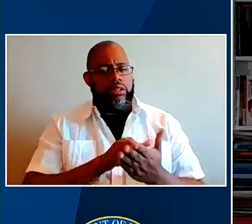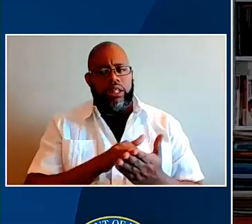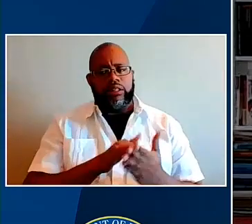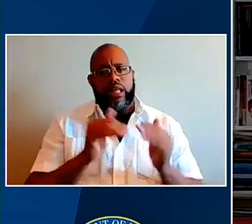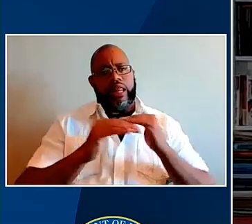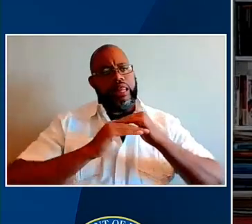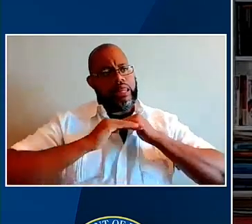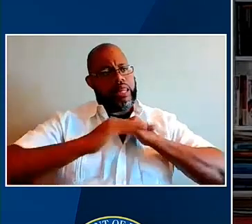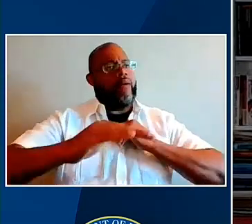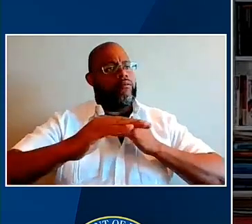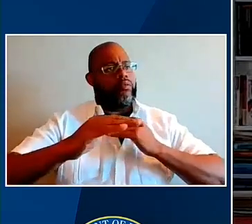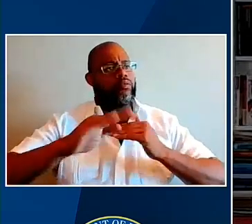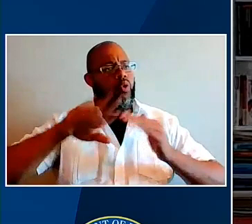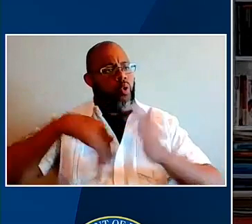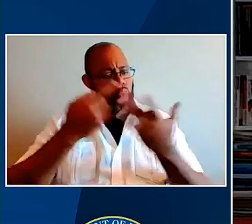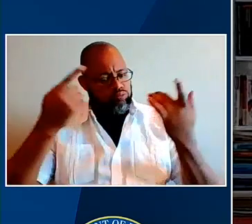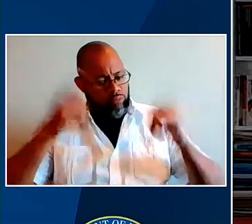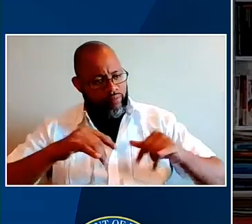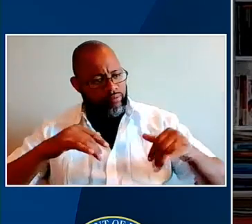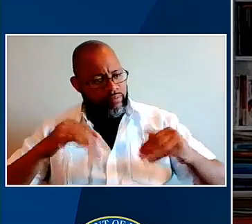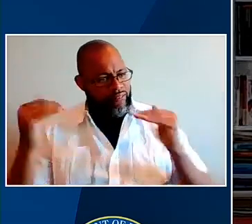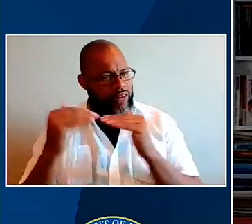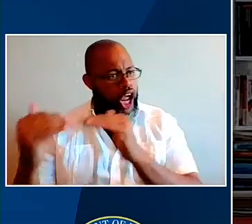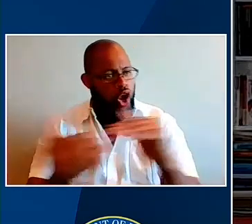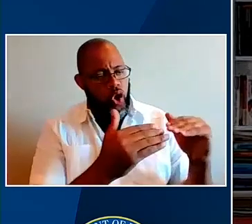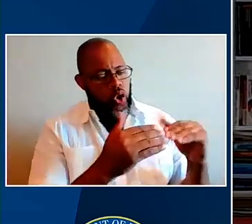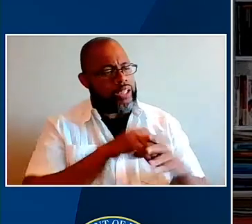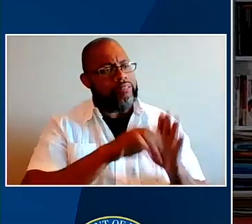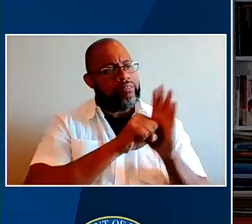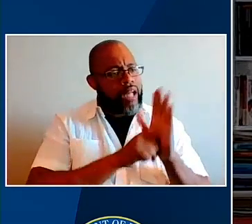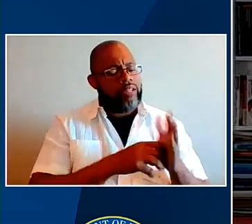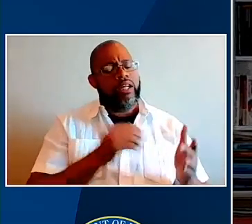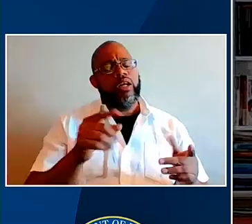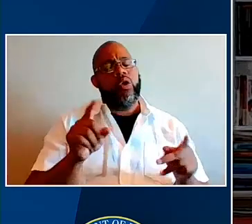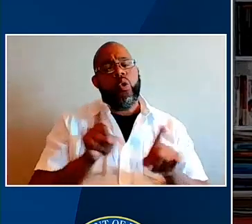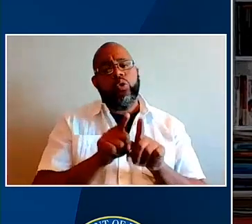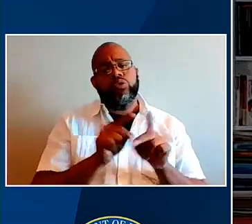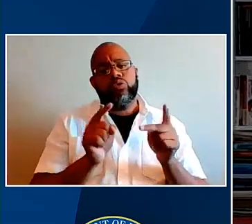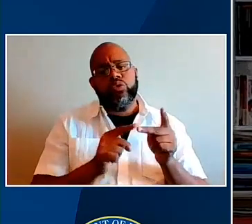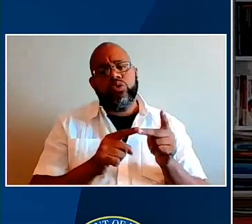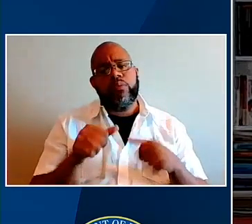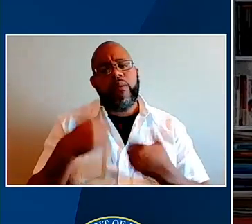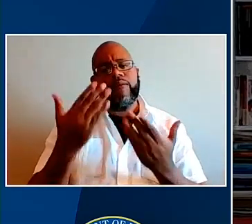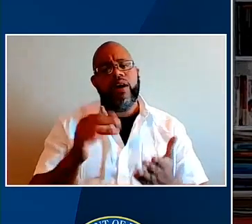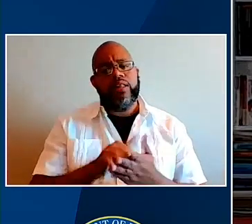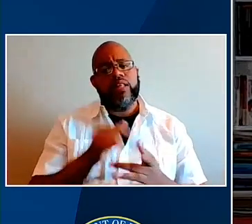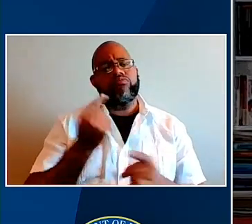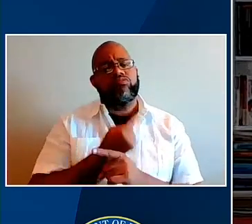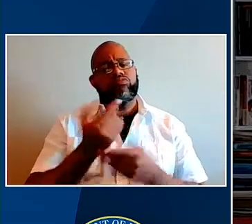field within each state, A, and secondly, providing adequate resources to the